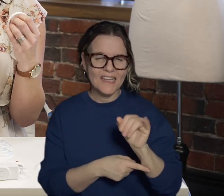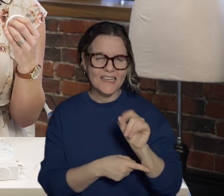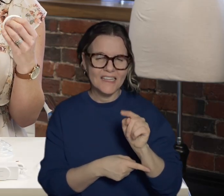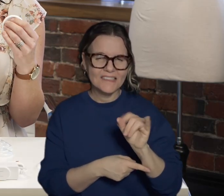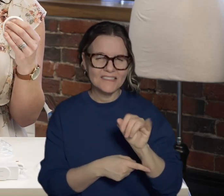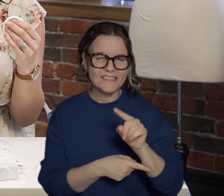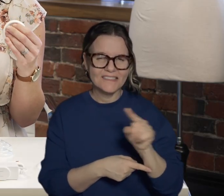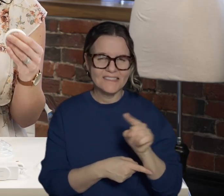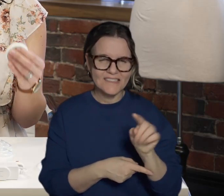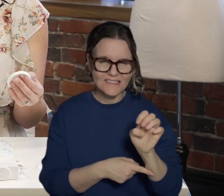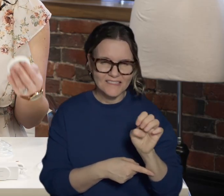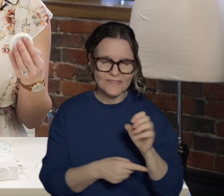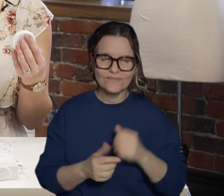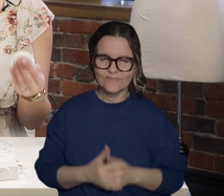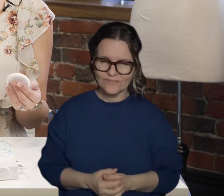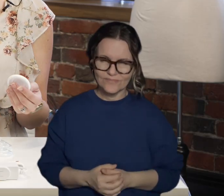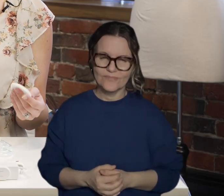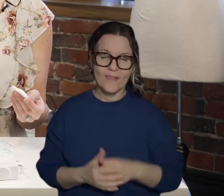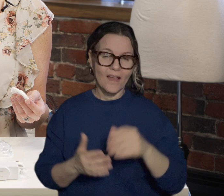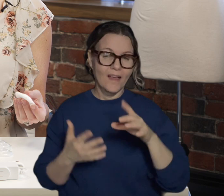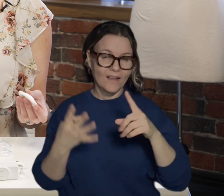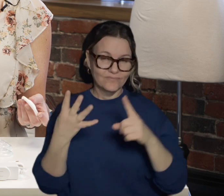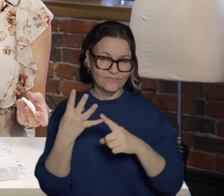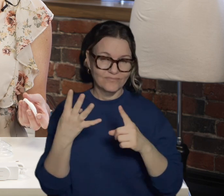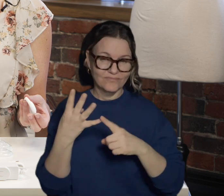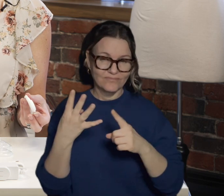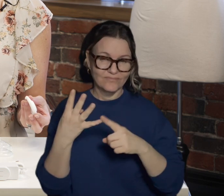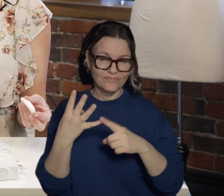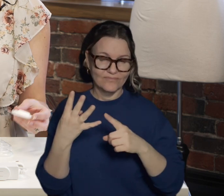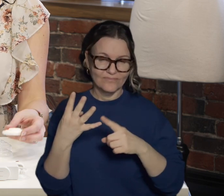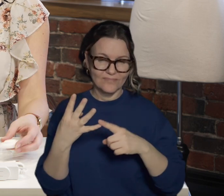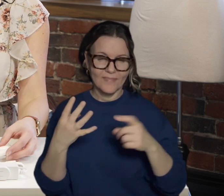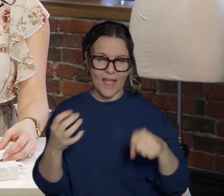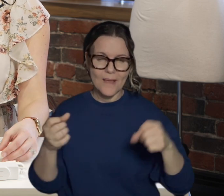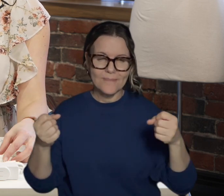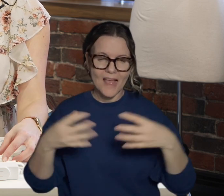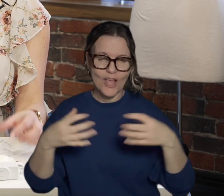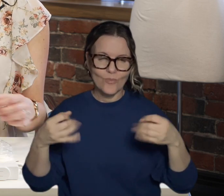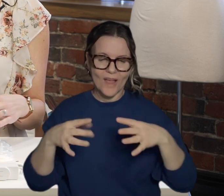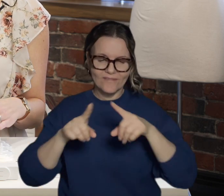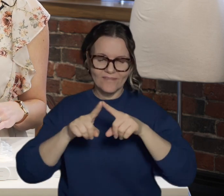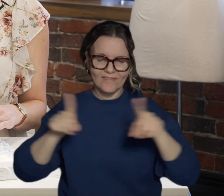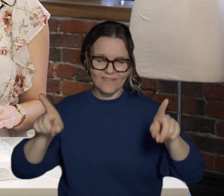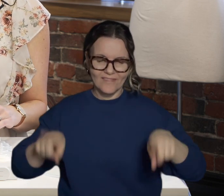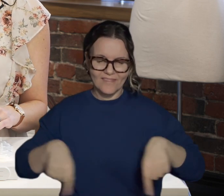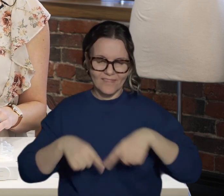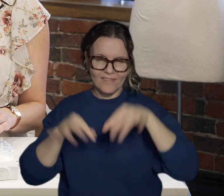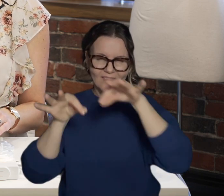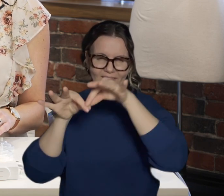your Spectra the last option are micro steam bags so there are manufacturers that make micro steam